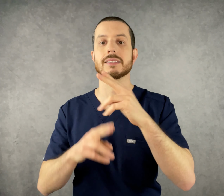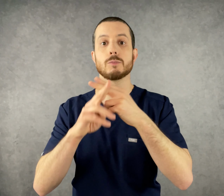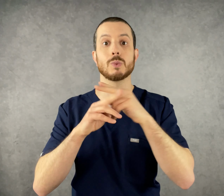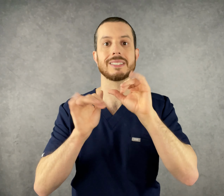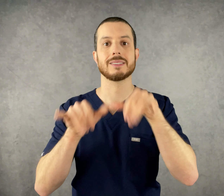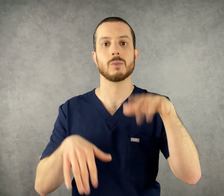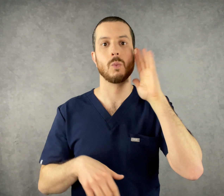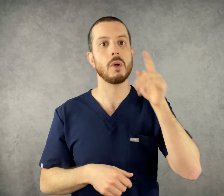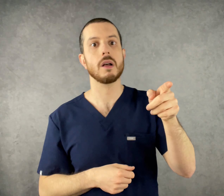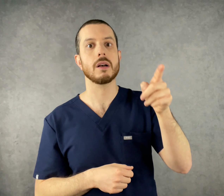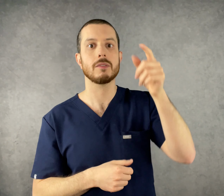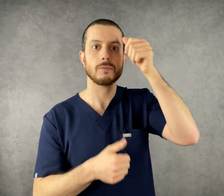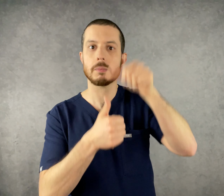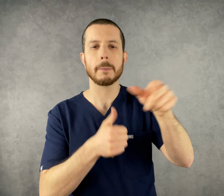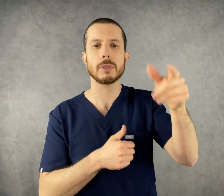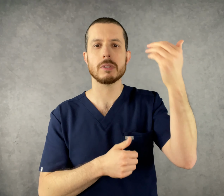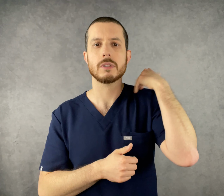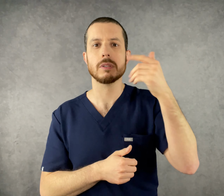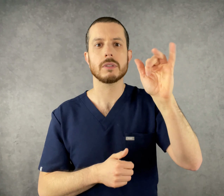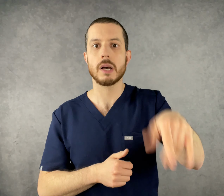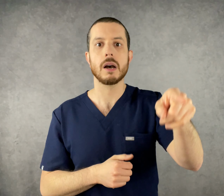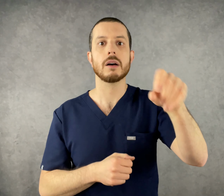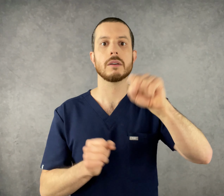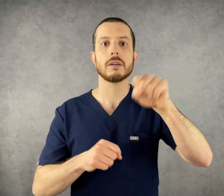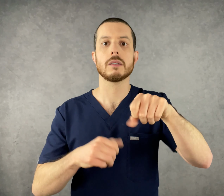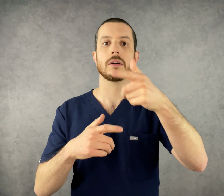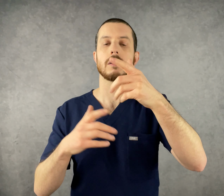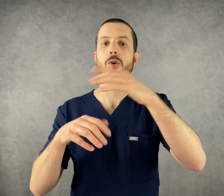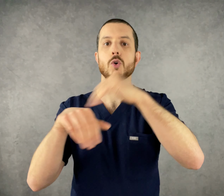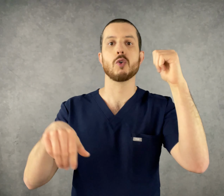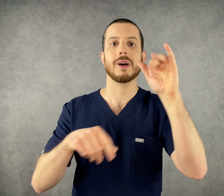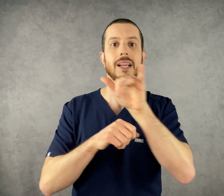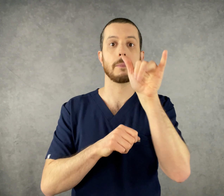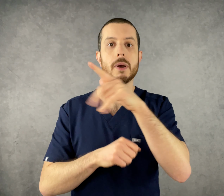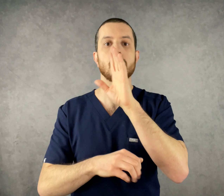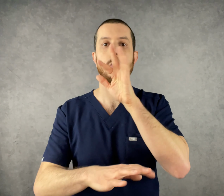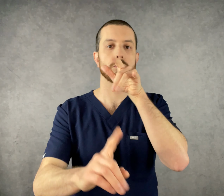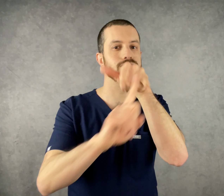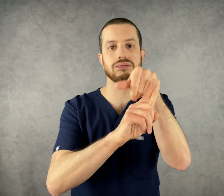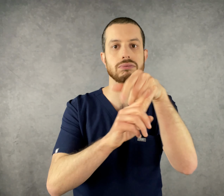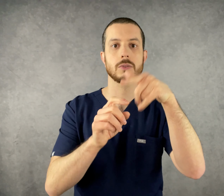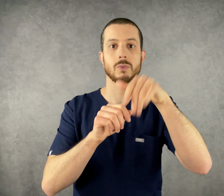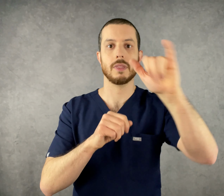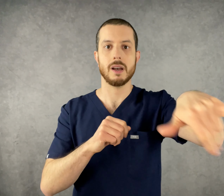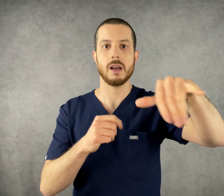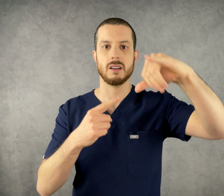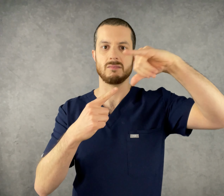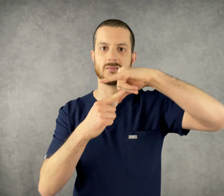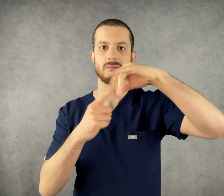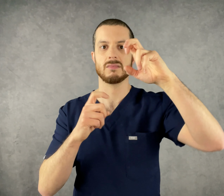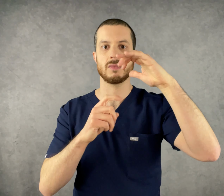your immune system will recognize the spike proteins and trigger the release of antibodies targeting that spike protein.